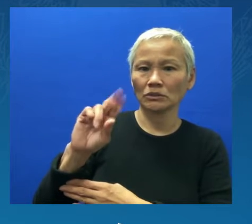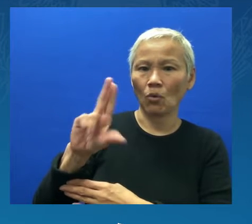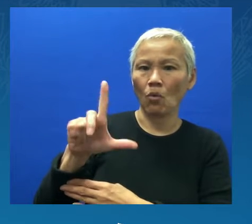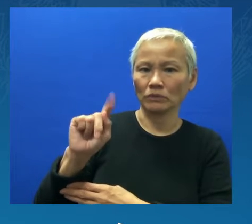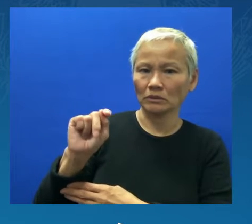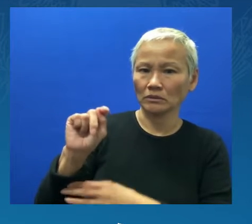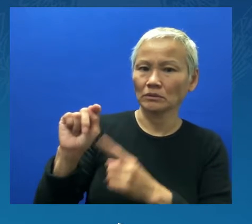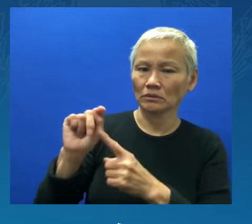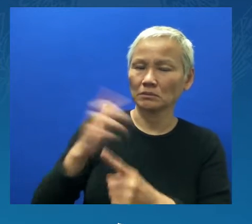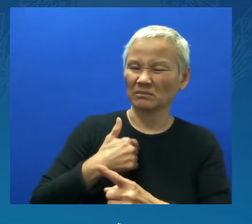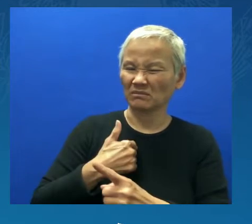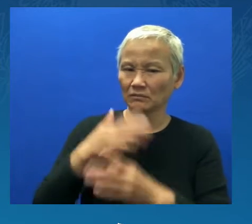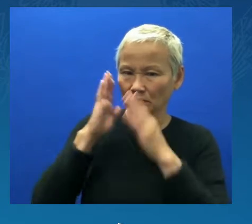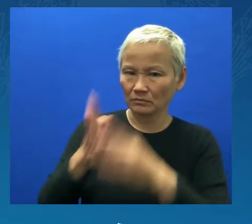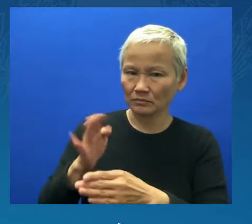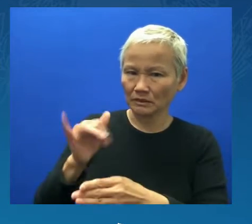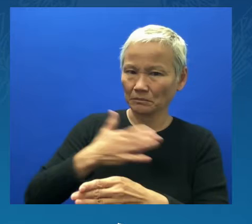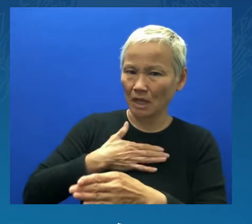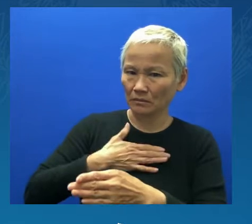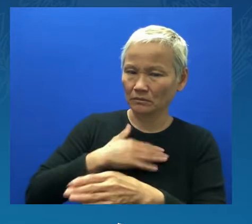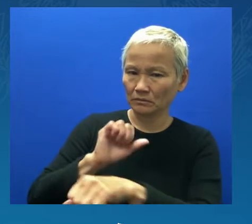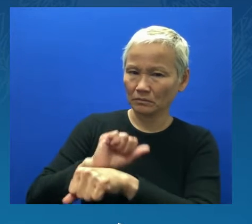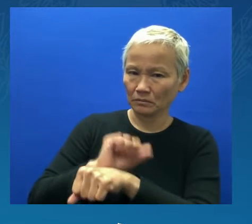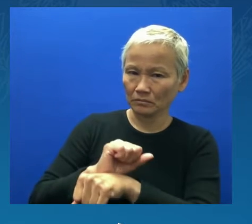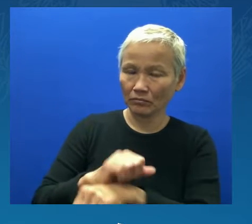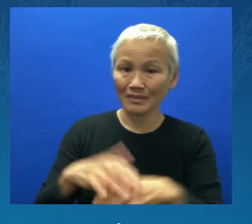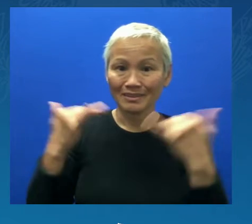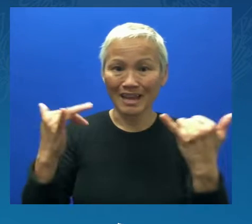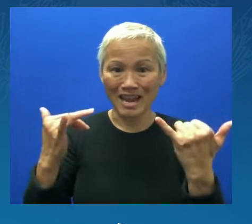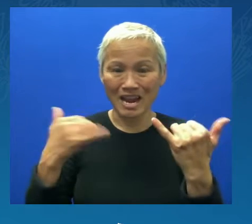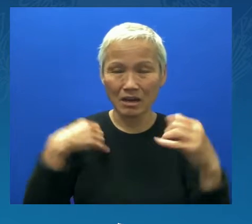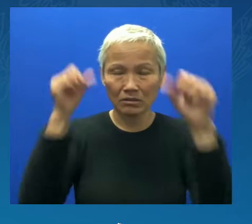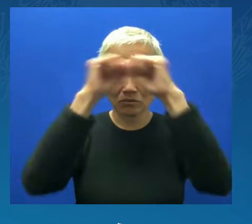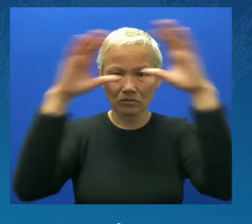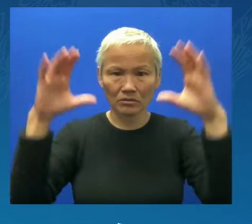would pass a law that would prohibit someone